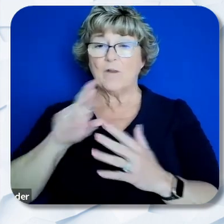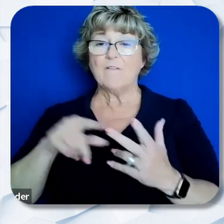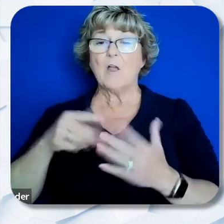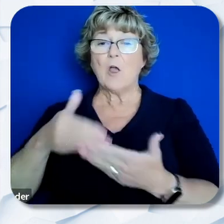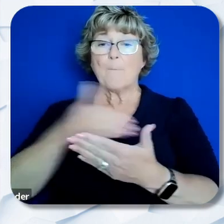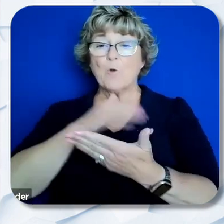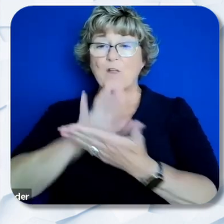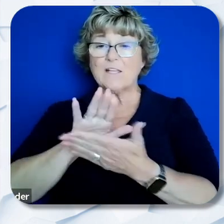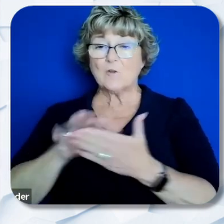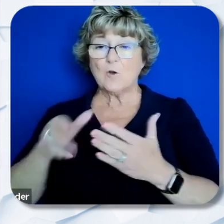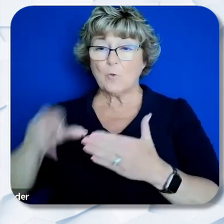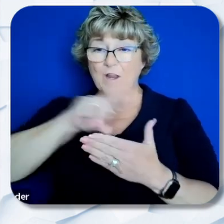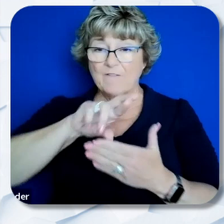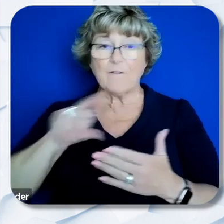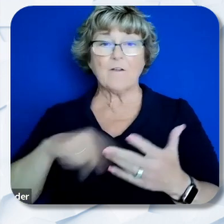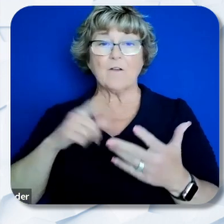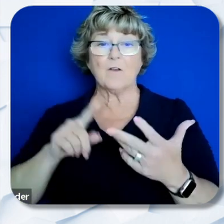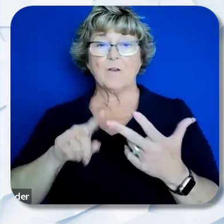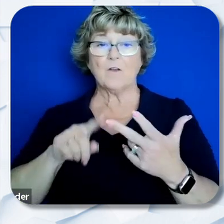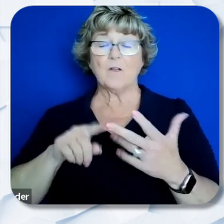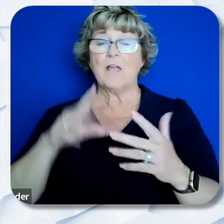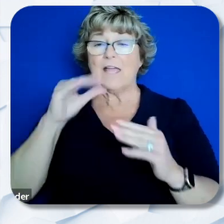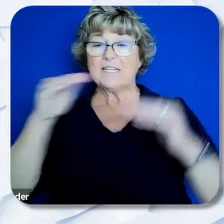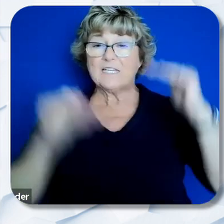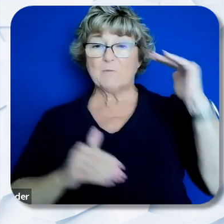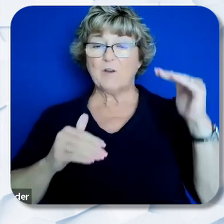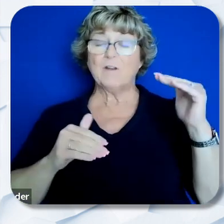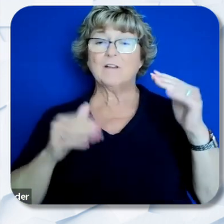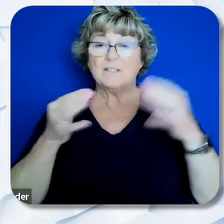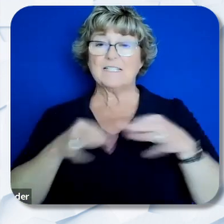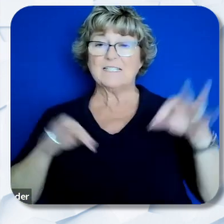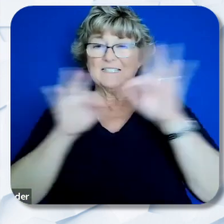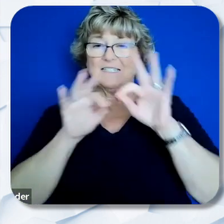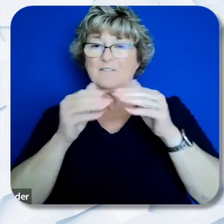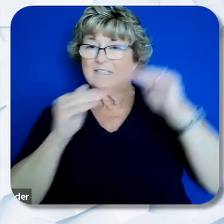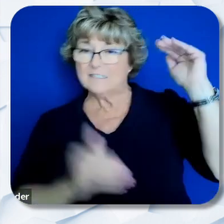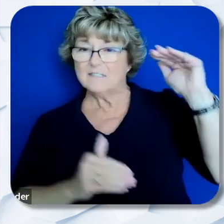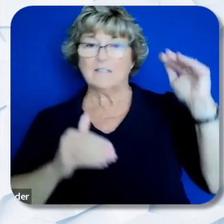data review, and then, of course, disproportionality and Significant Disproportionality. So let's